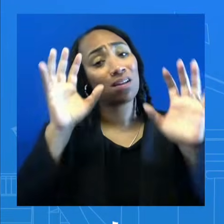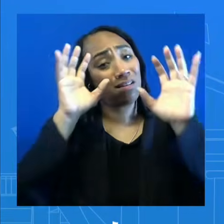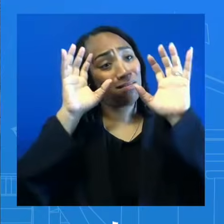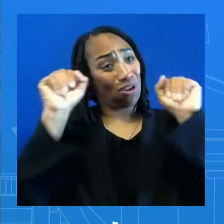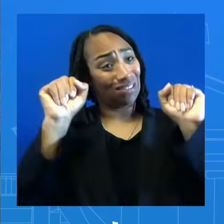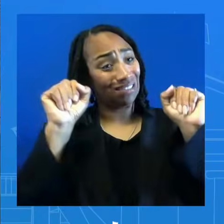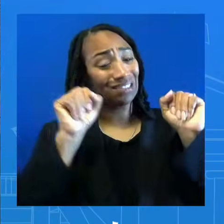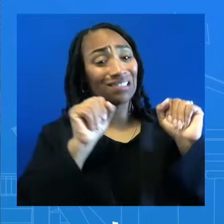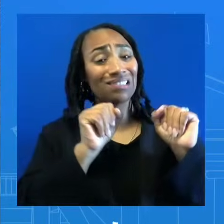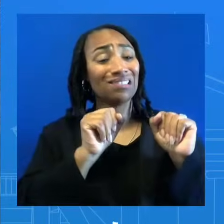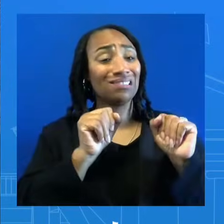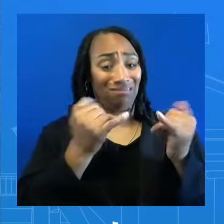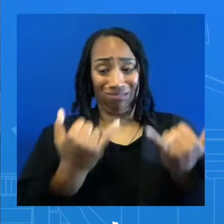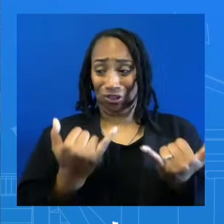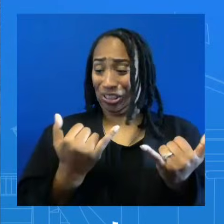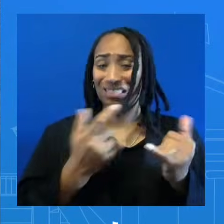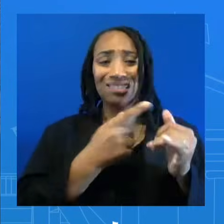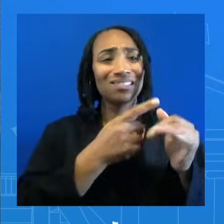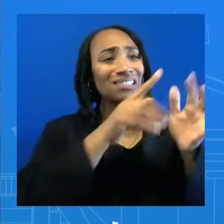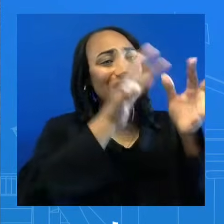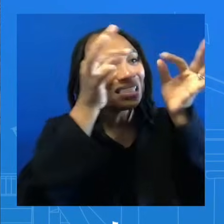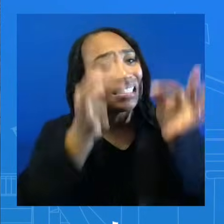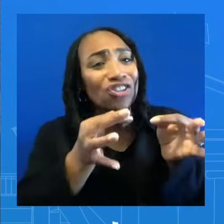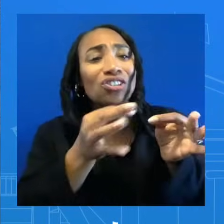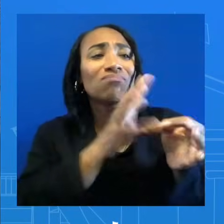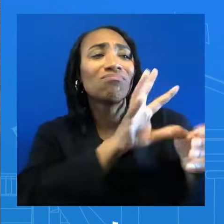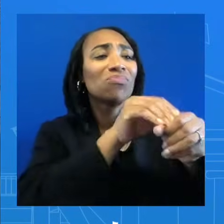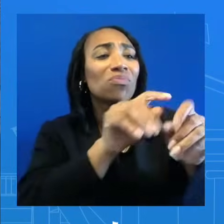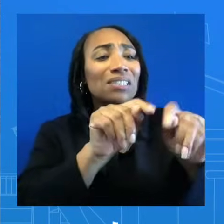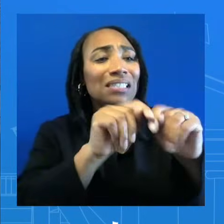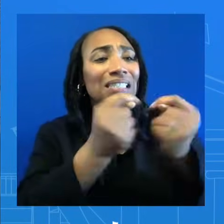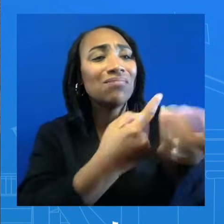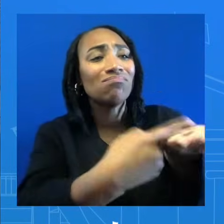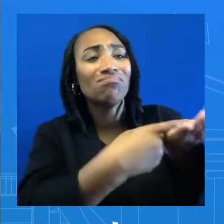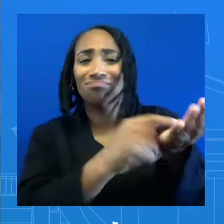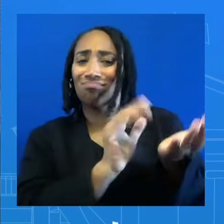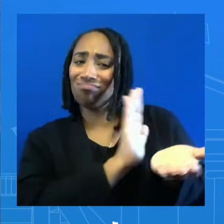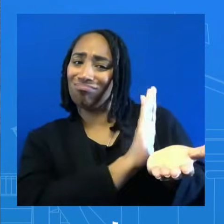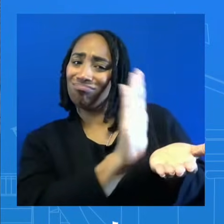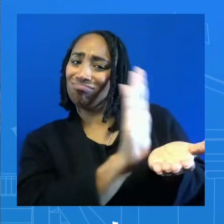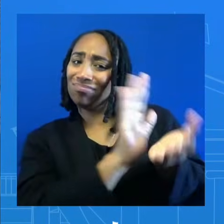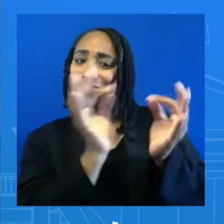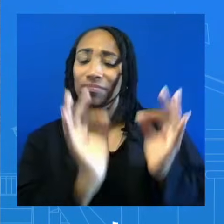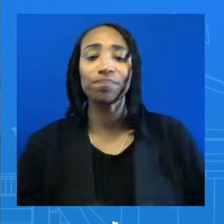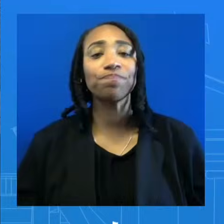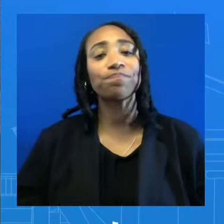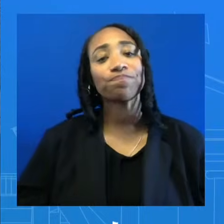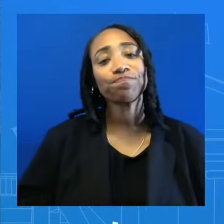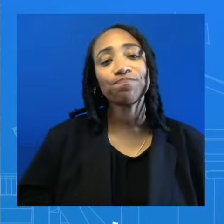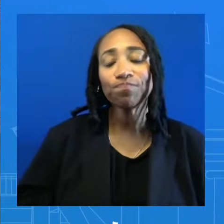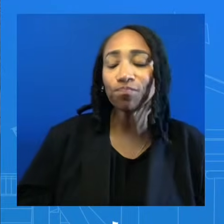The Press: There's anniversary coming up on Saturday for the Sandy Hook shooting, and I know that this is something that's very near and dear to the president. Ms. Jean-Pierre: Yeah, obviously. Yeah.